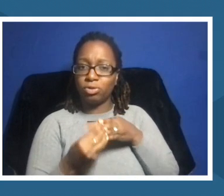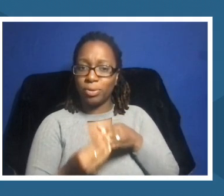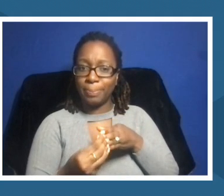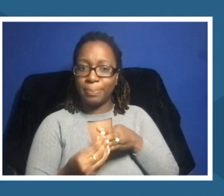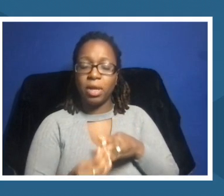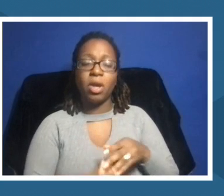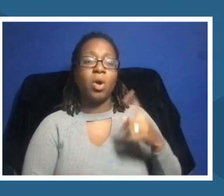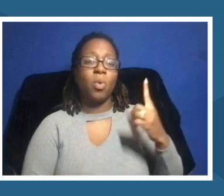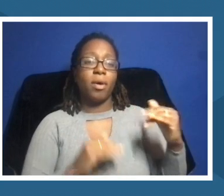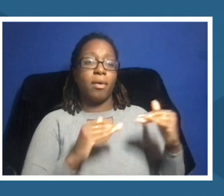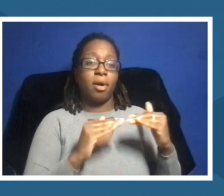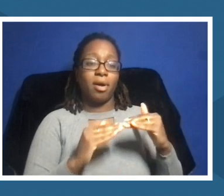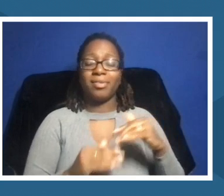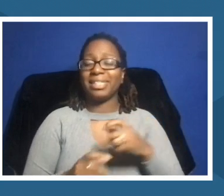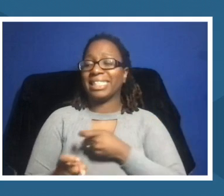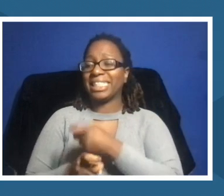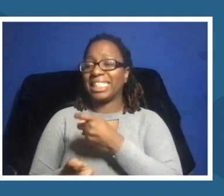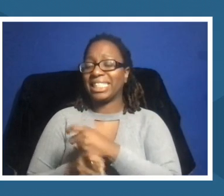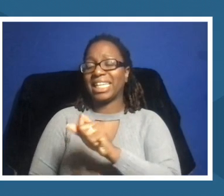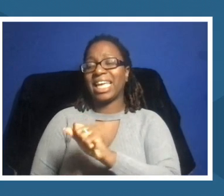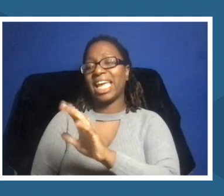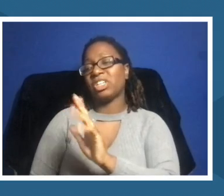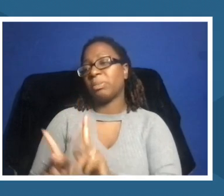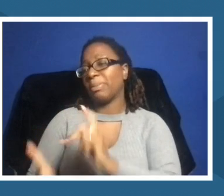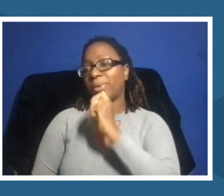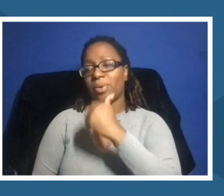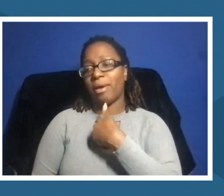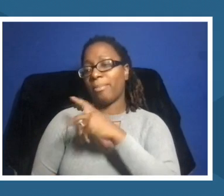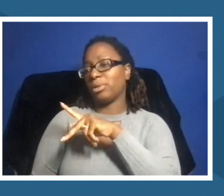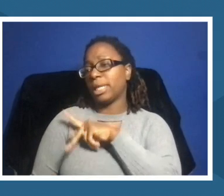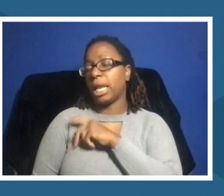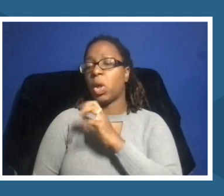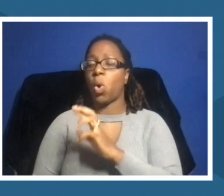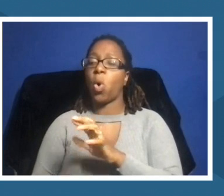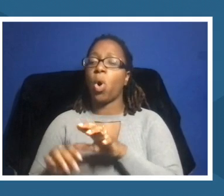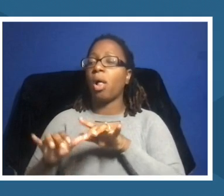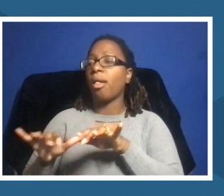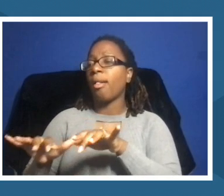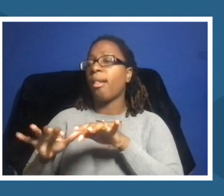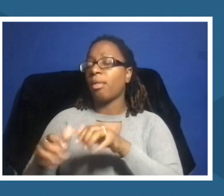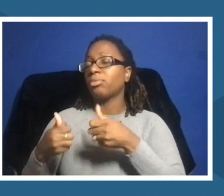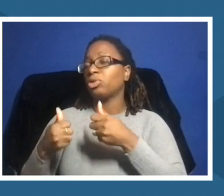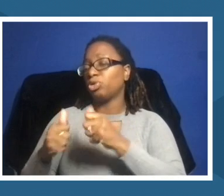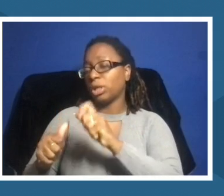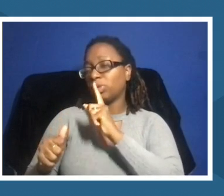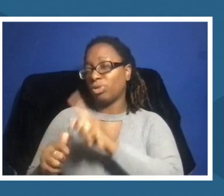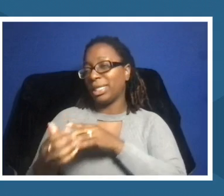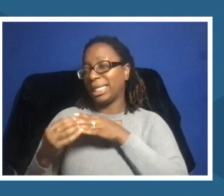that asian people don't have the personality or charisma to lead a team